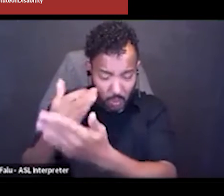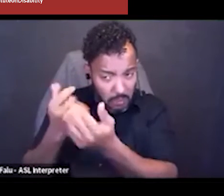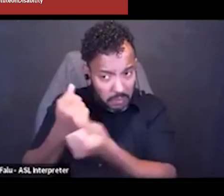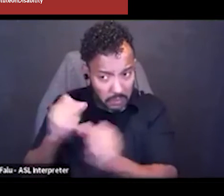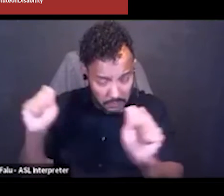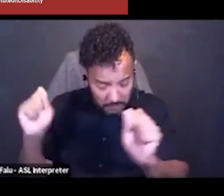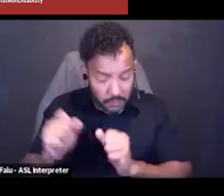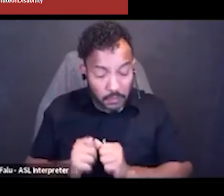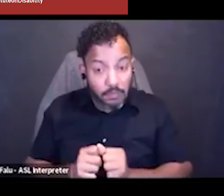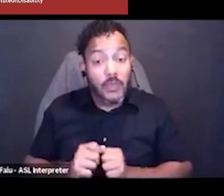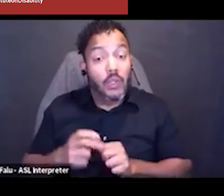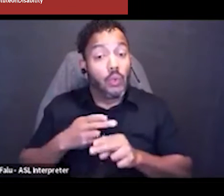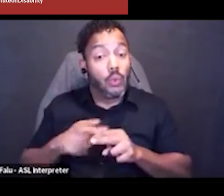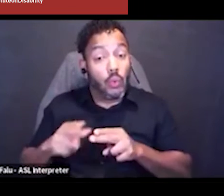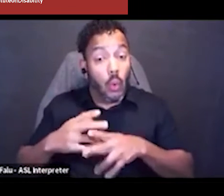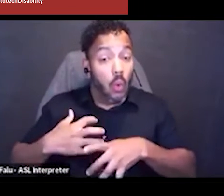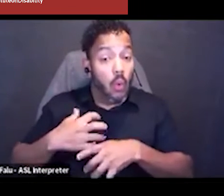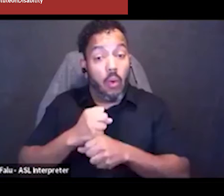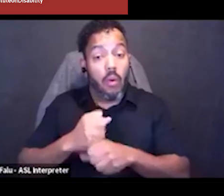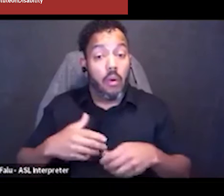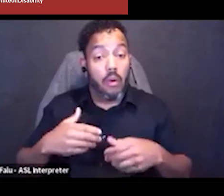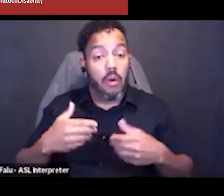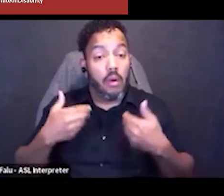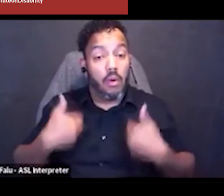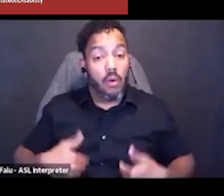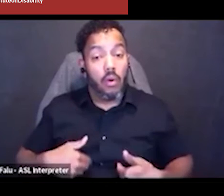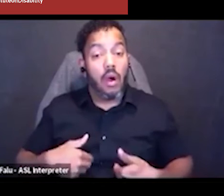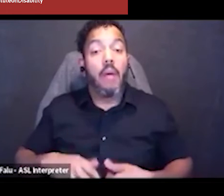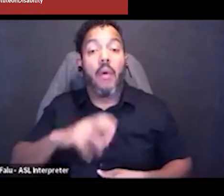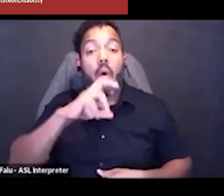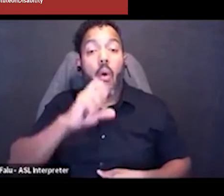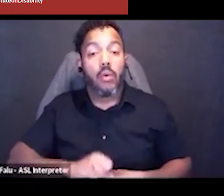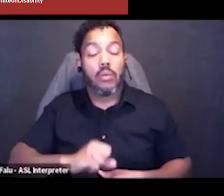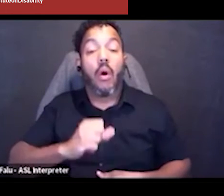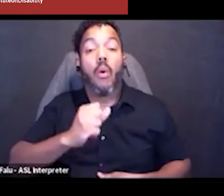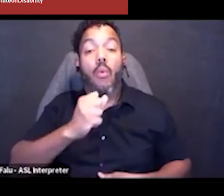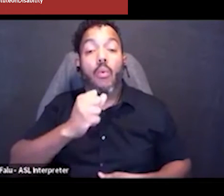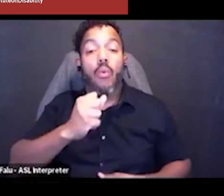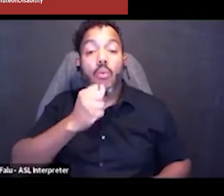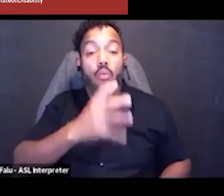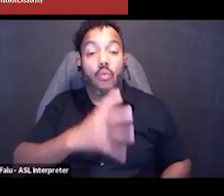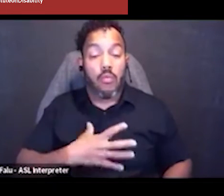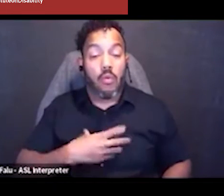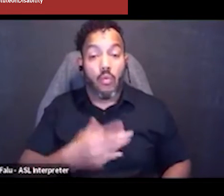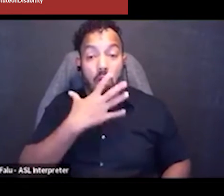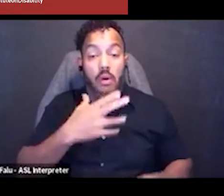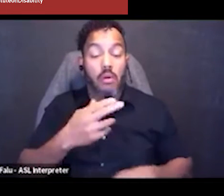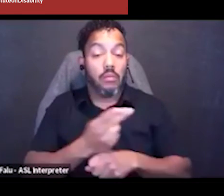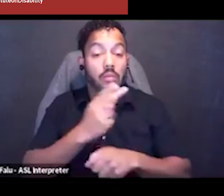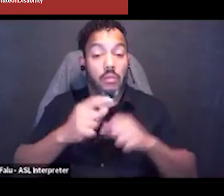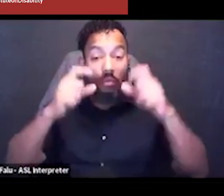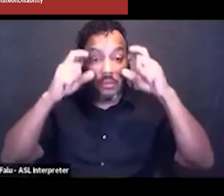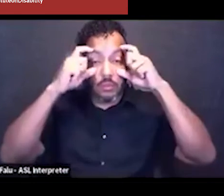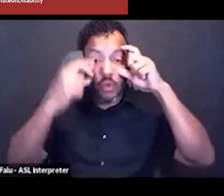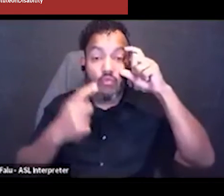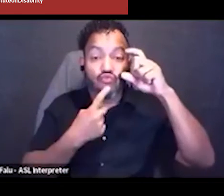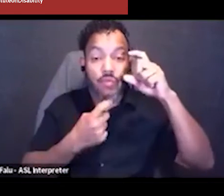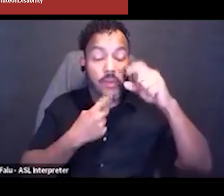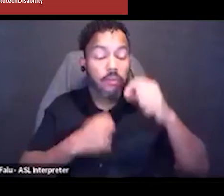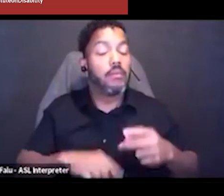Very briefly, I am an older white woman, I'm wearing red glasses, a blue and black top